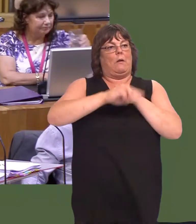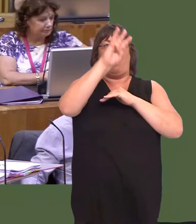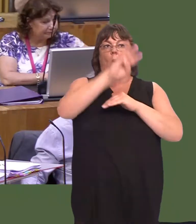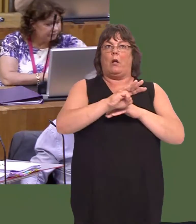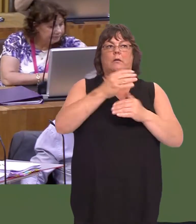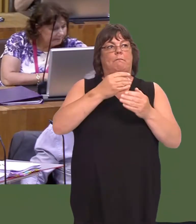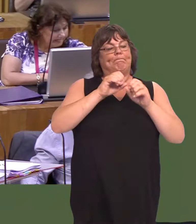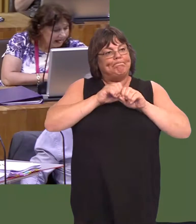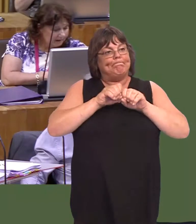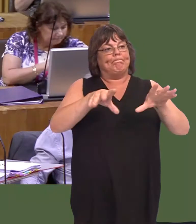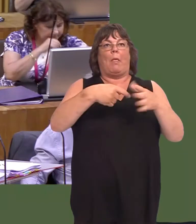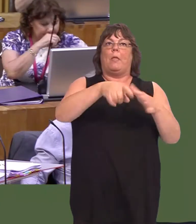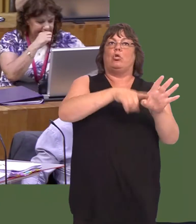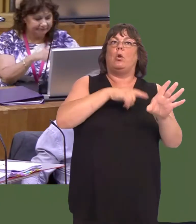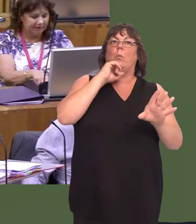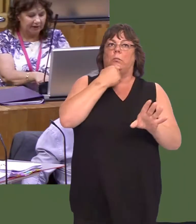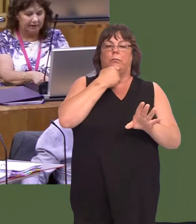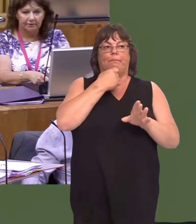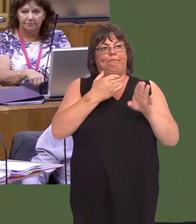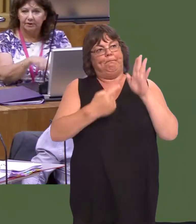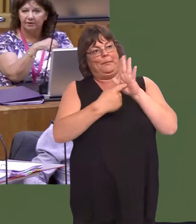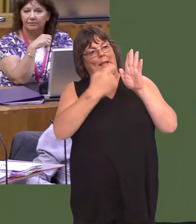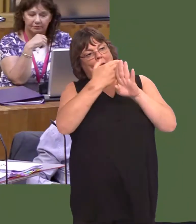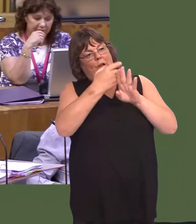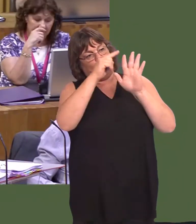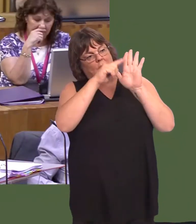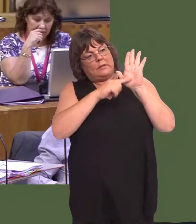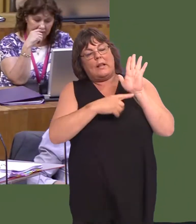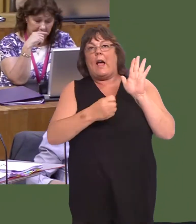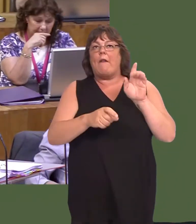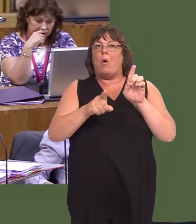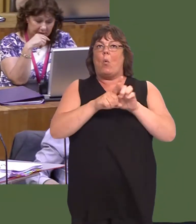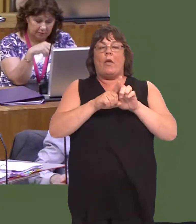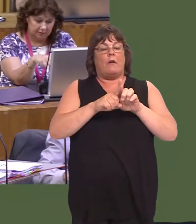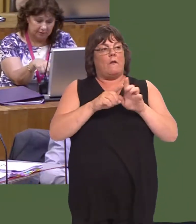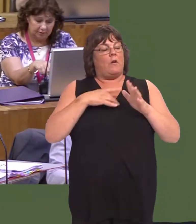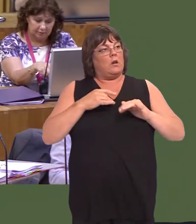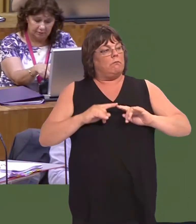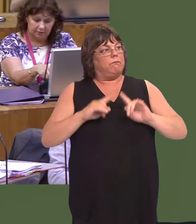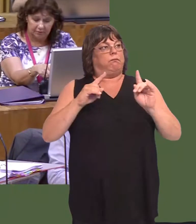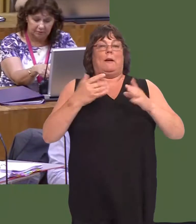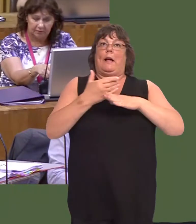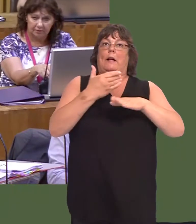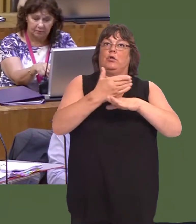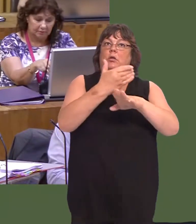It will set out the key actions with ambitious measures to be delivered by the Welsh Government